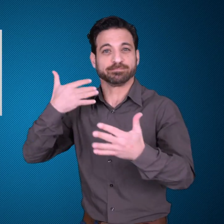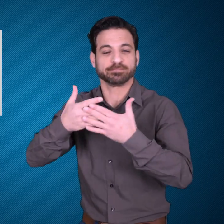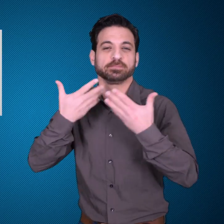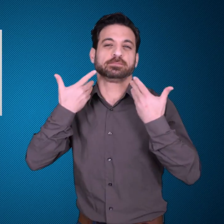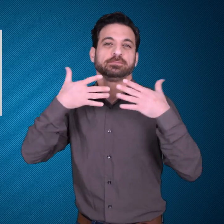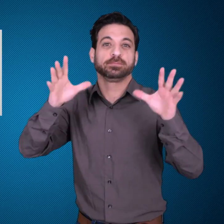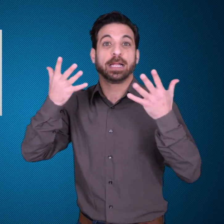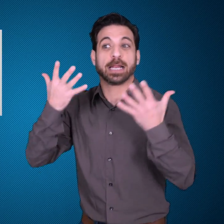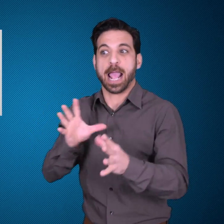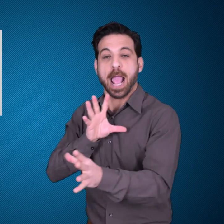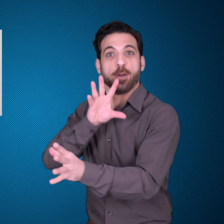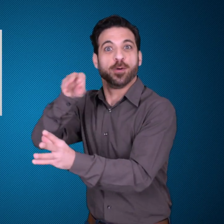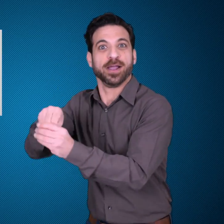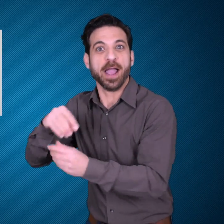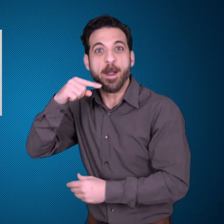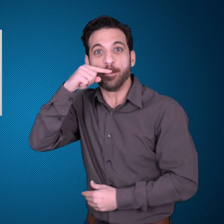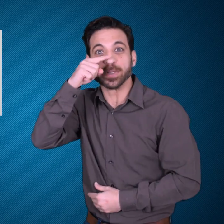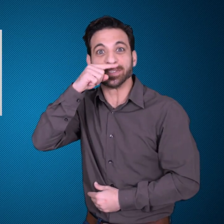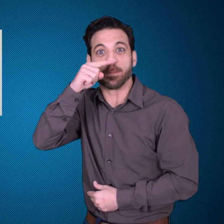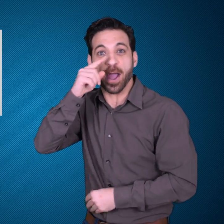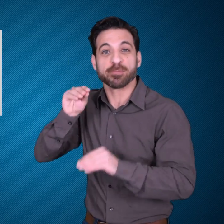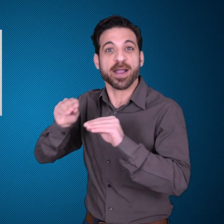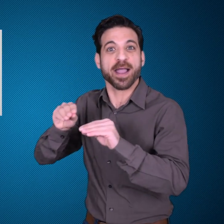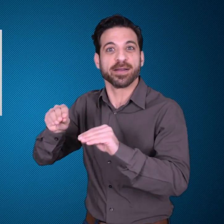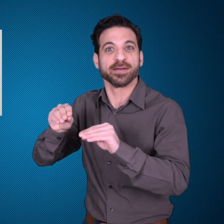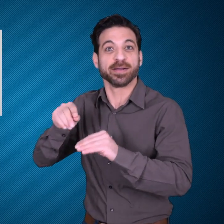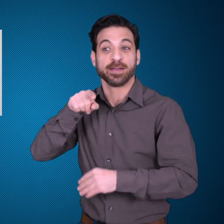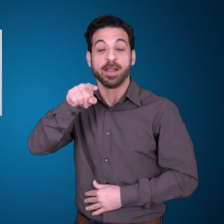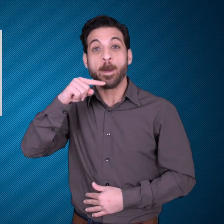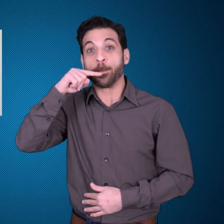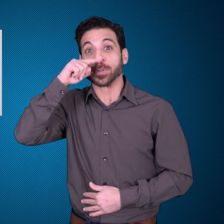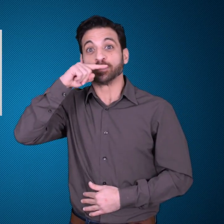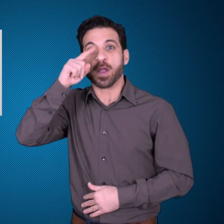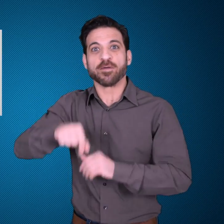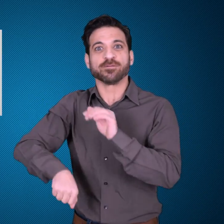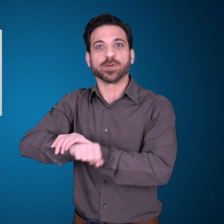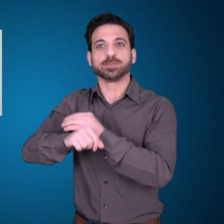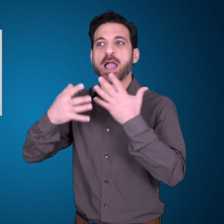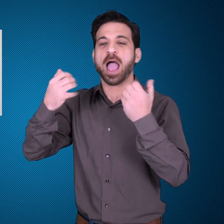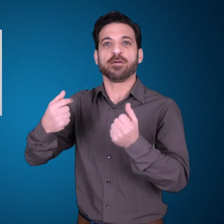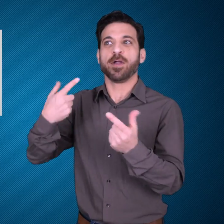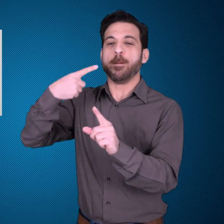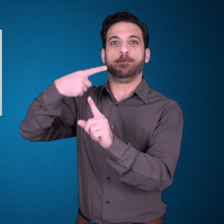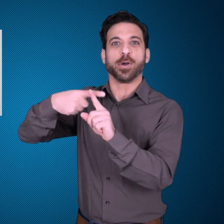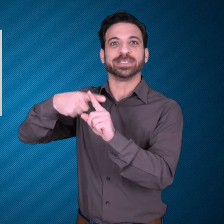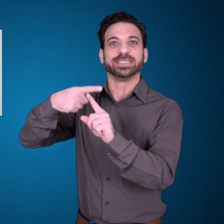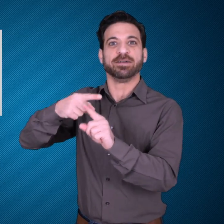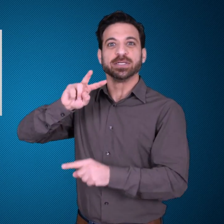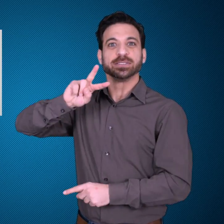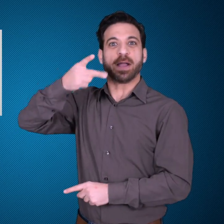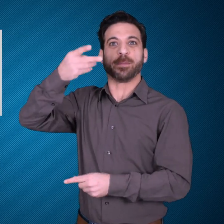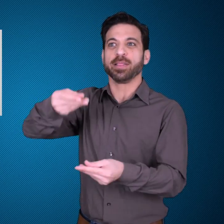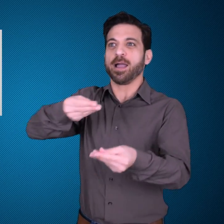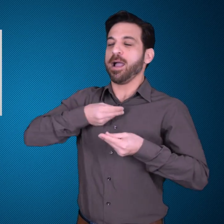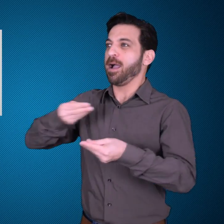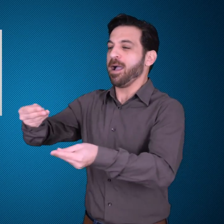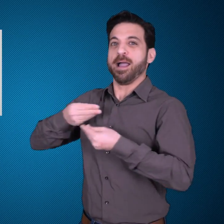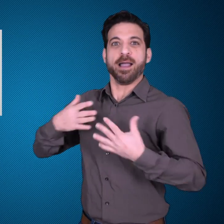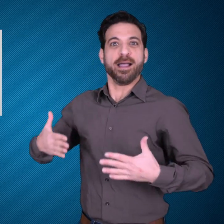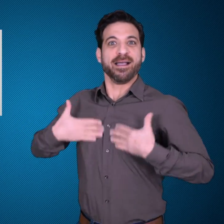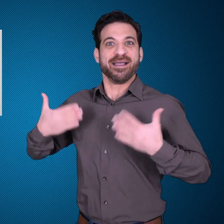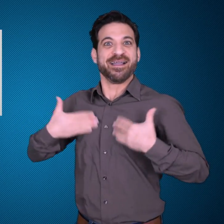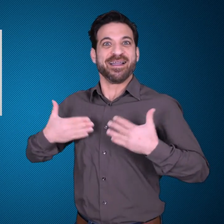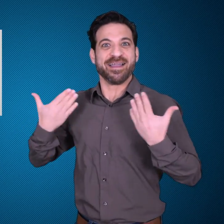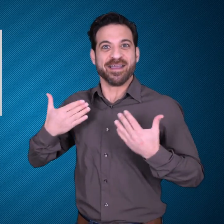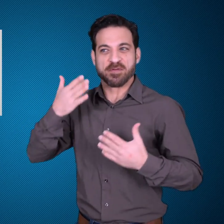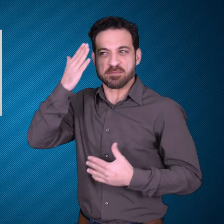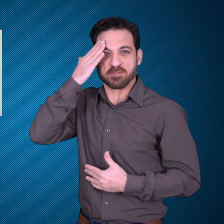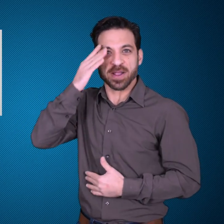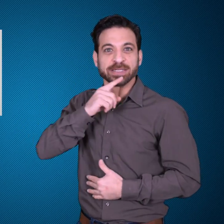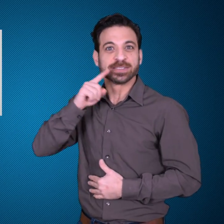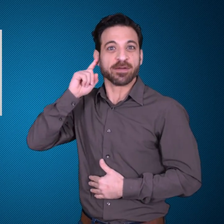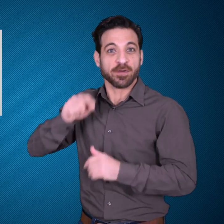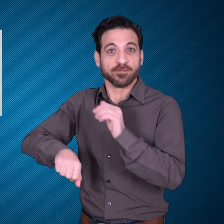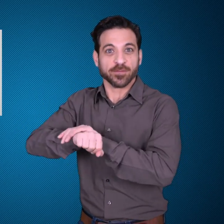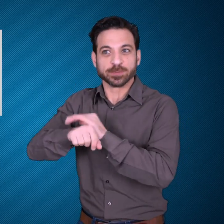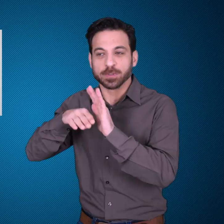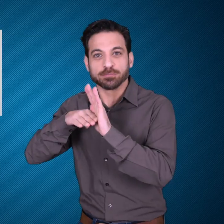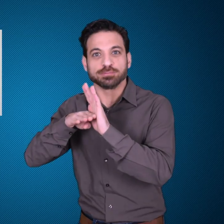international recognition. With the